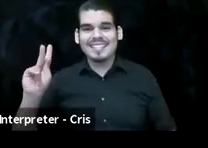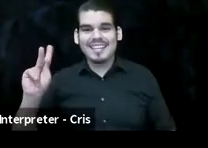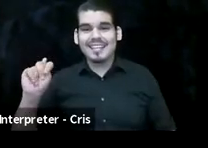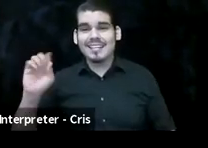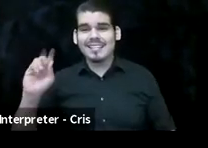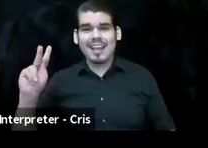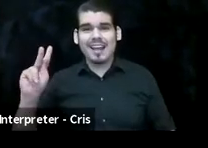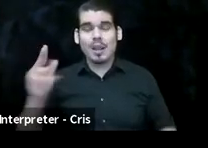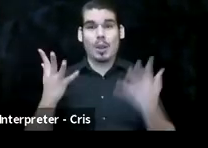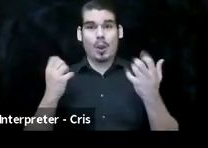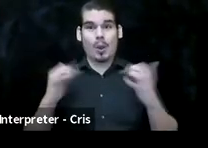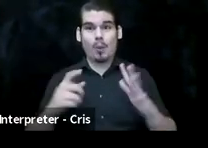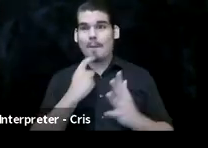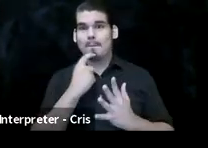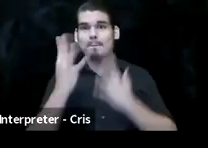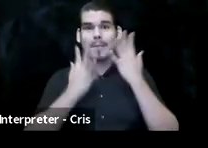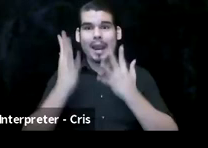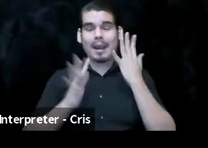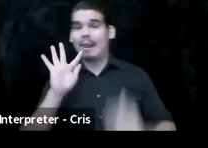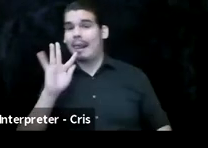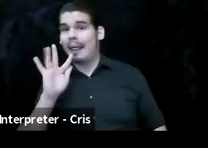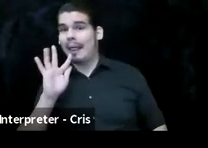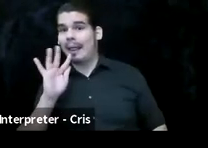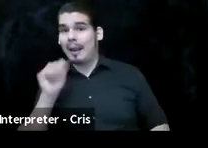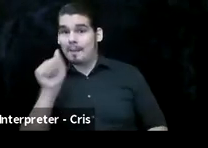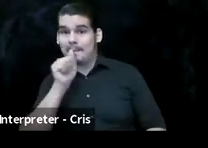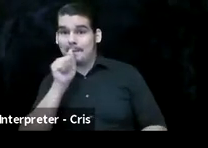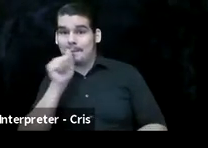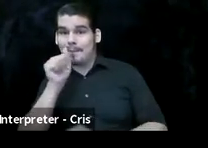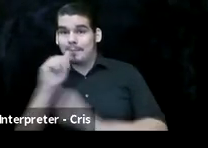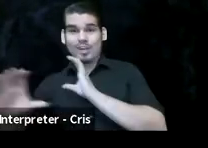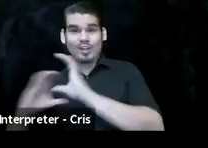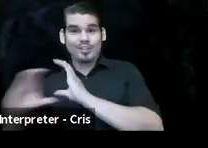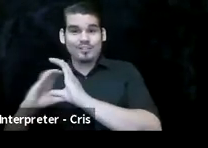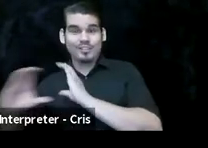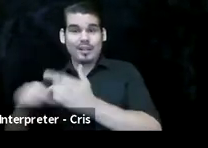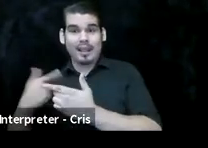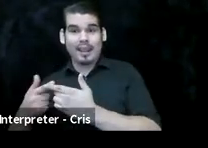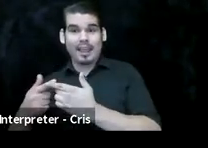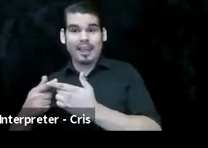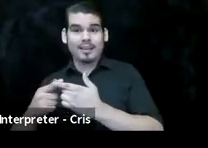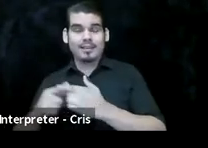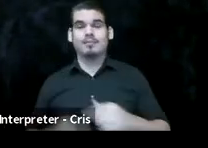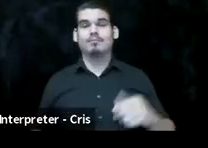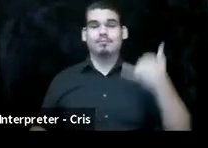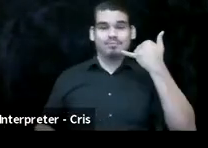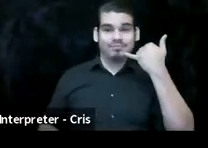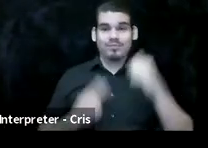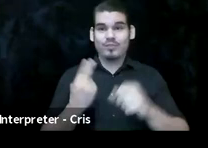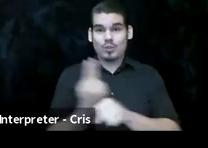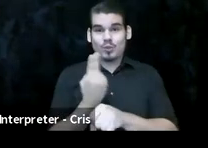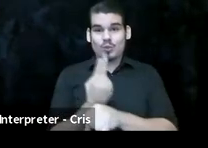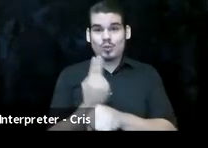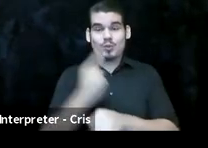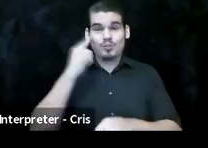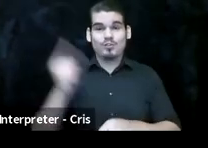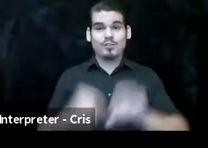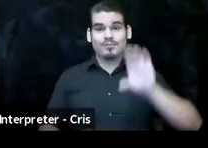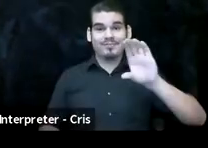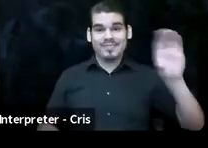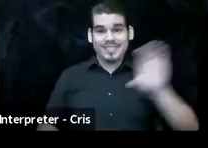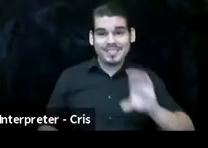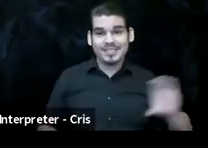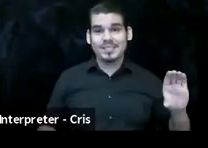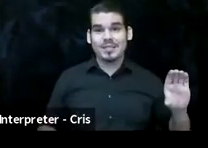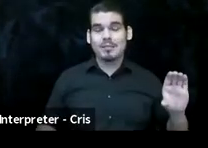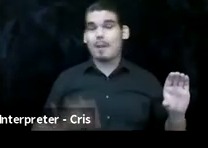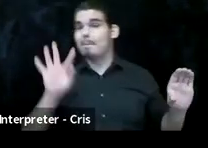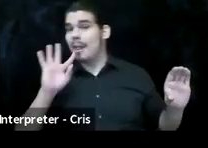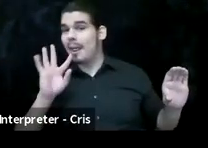Gerardo Chavez, RAD IX: muting yourself also it can be a little bit distracting maybe you know you're at the store and you're getting food because you know it is going to be a long meeting, it is just a way for us to not get distracted.